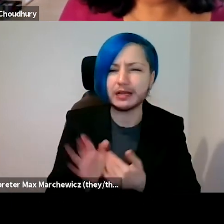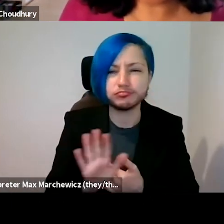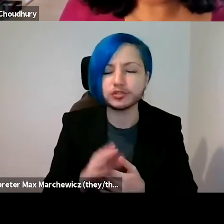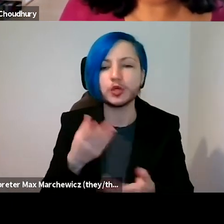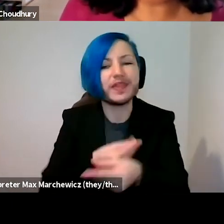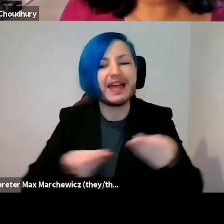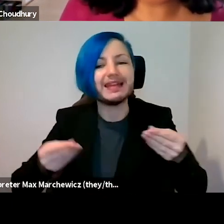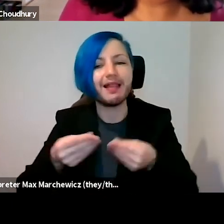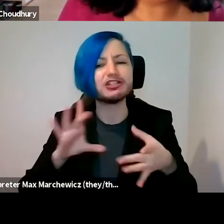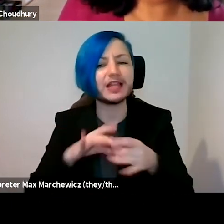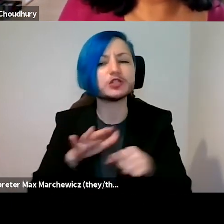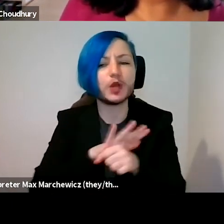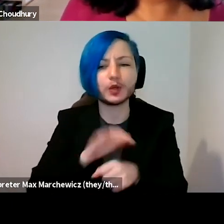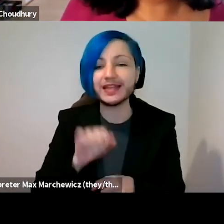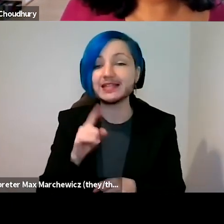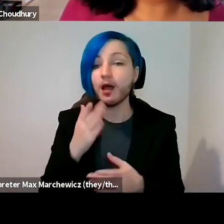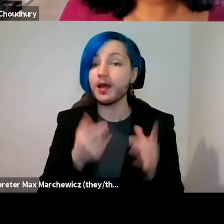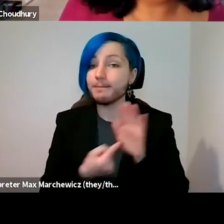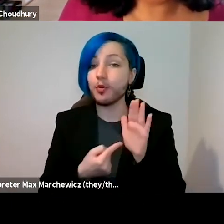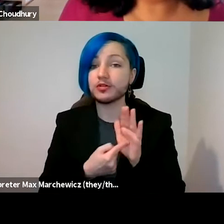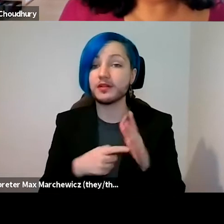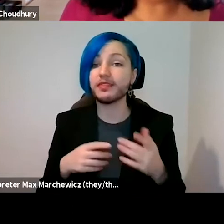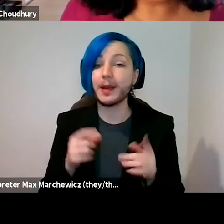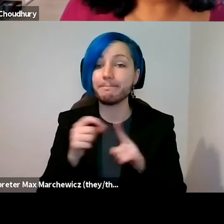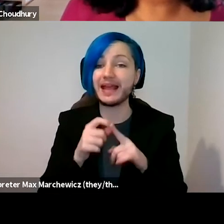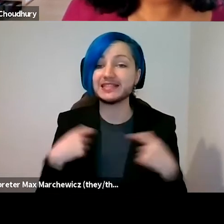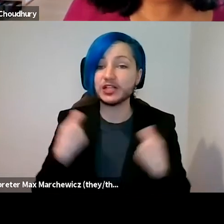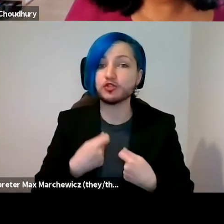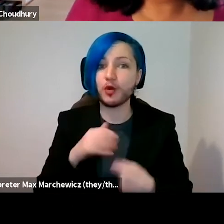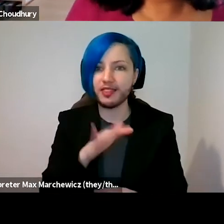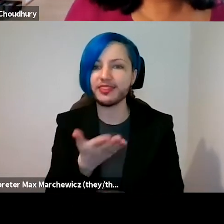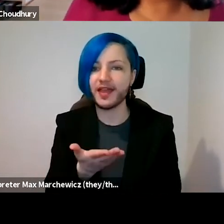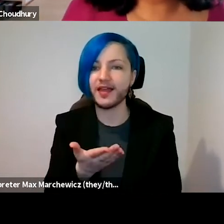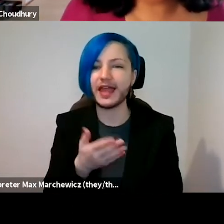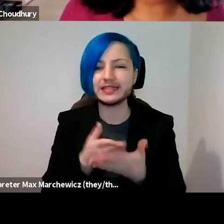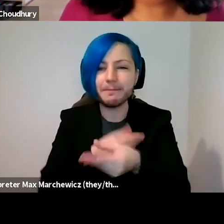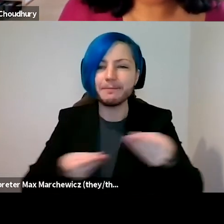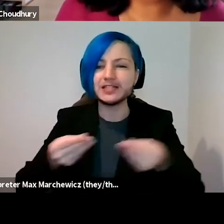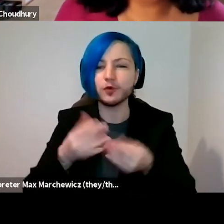it is also significant that a Paisley shawl emerges as a larger message to symbolize Cockburn's association